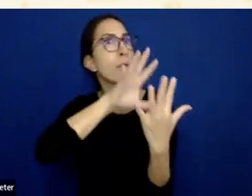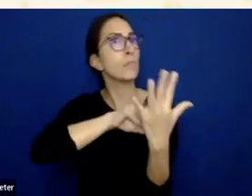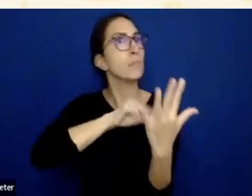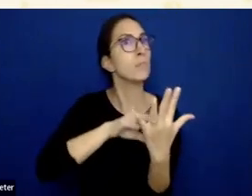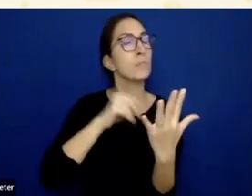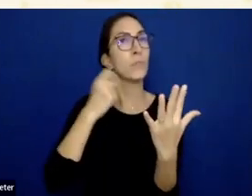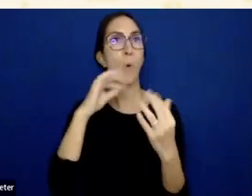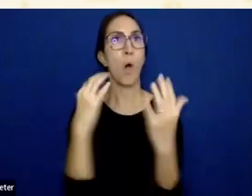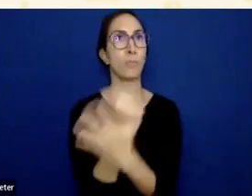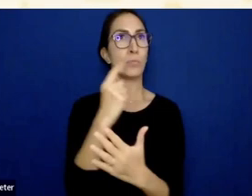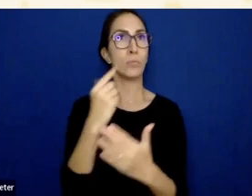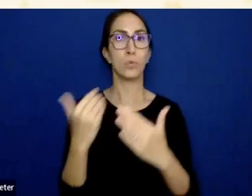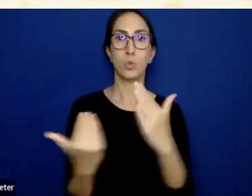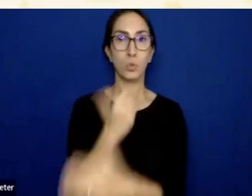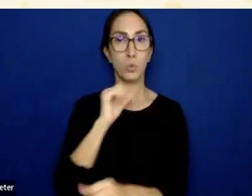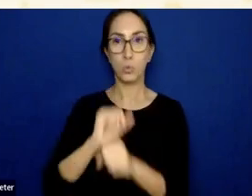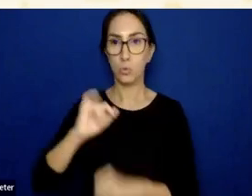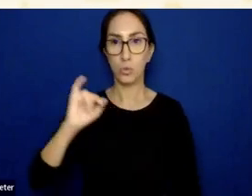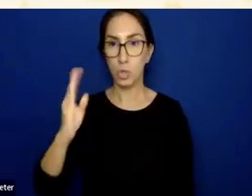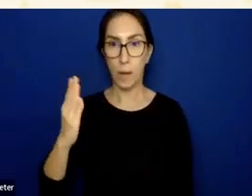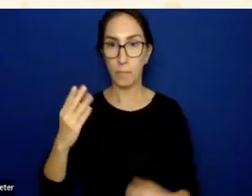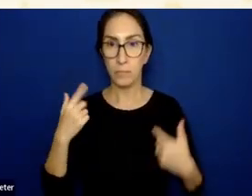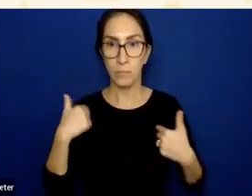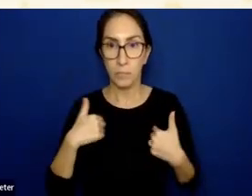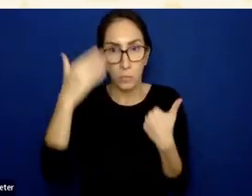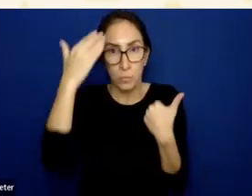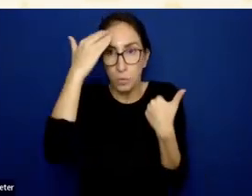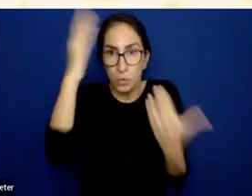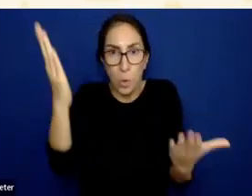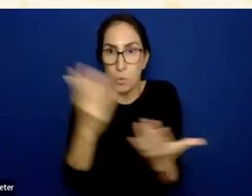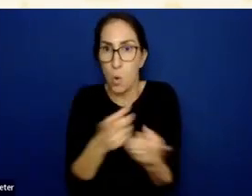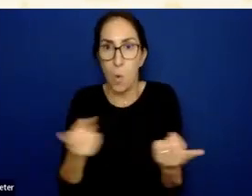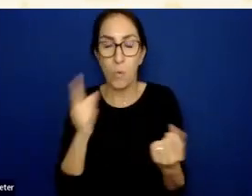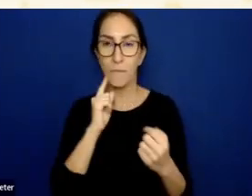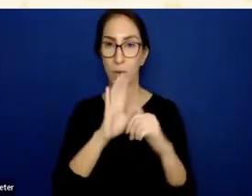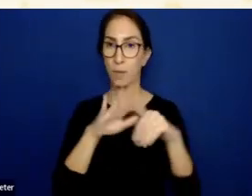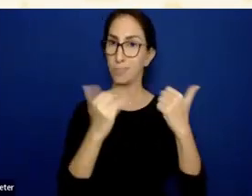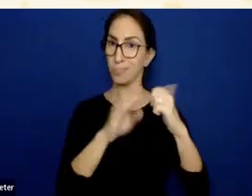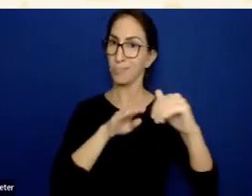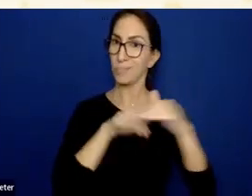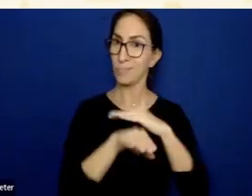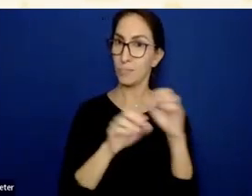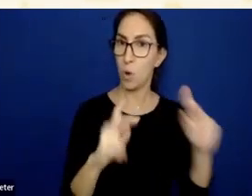We don't know that, but if we can create spaces that are accessible